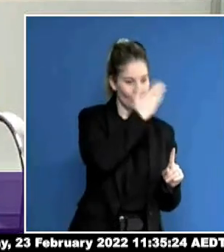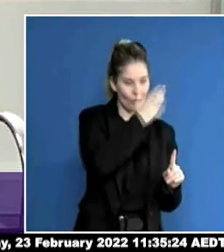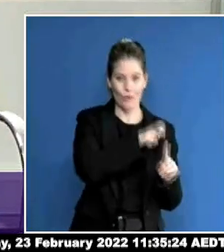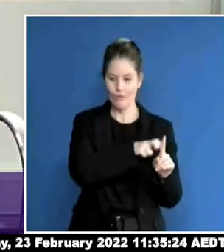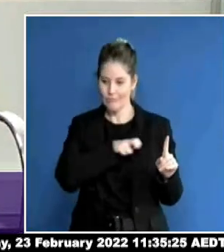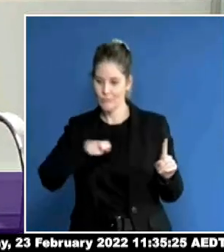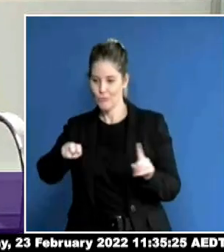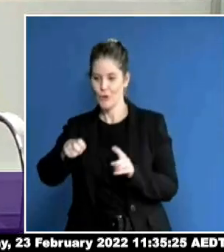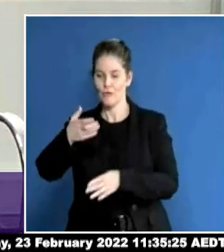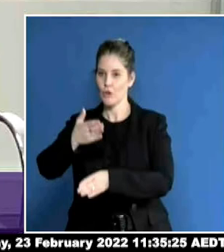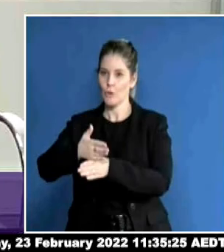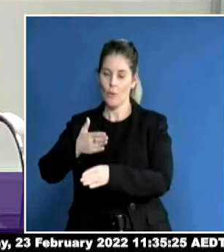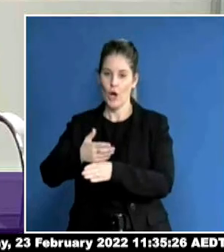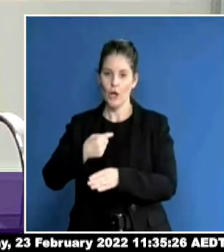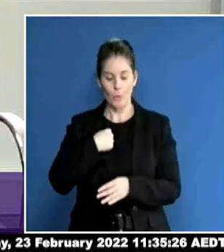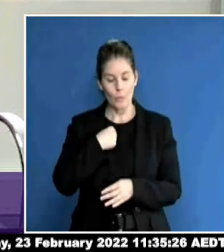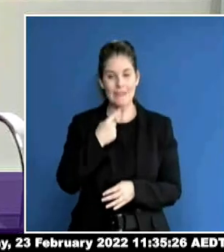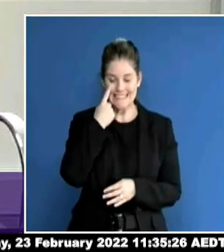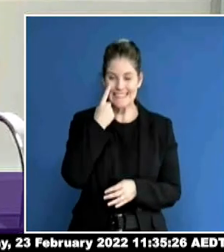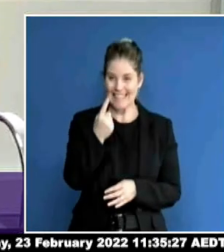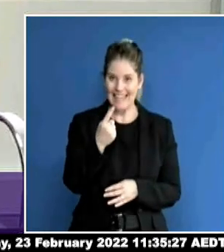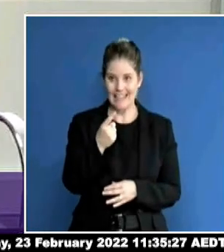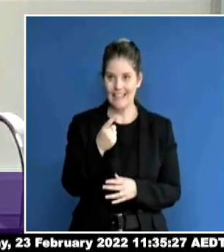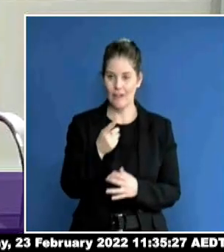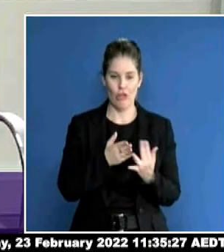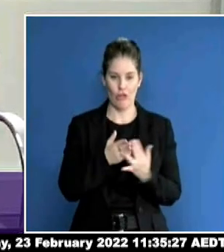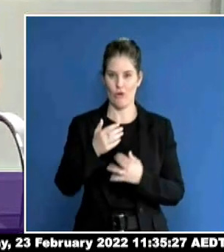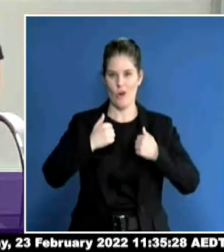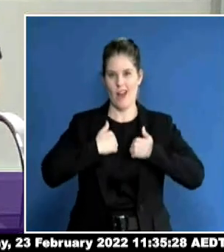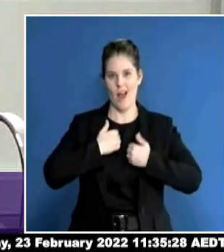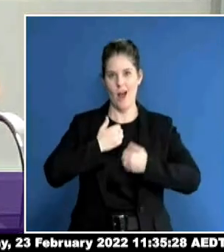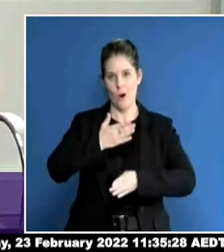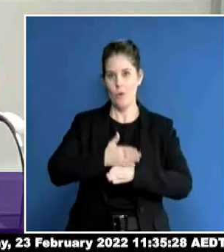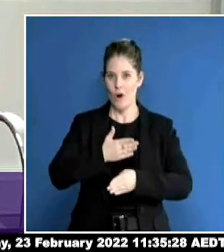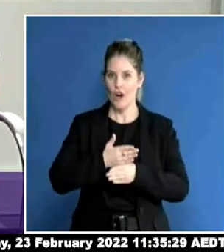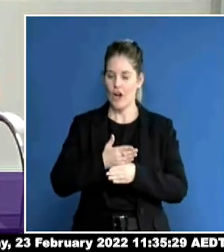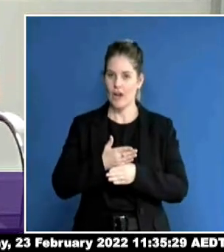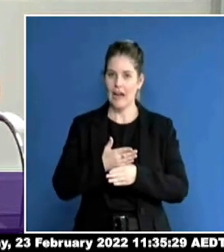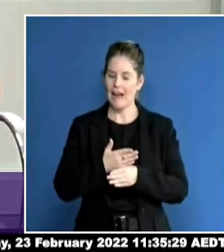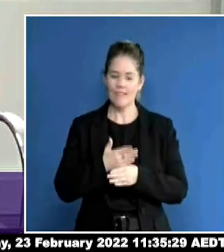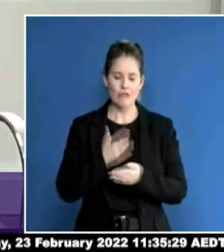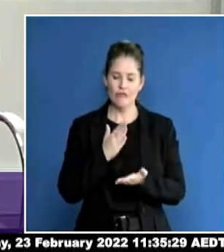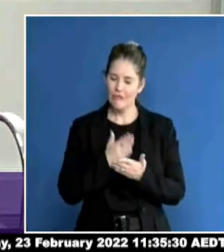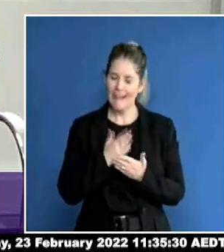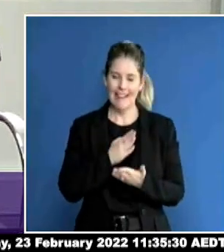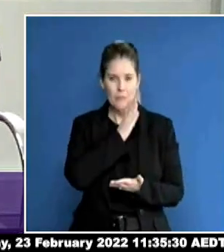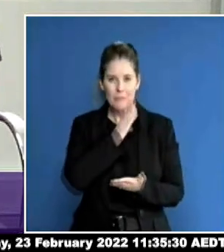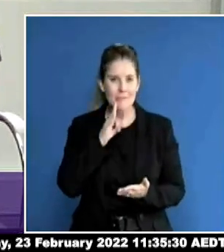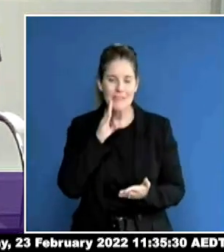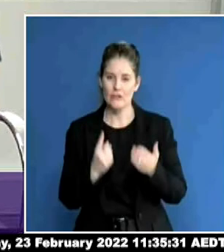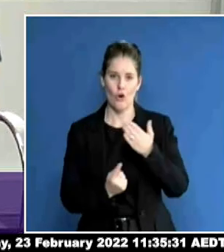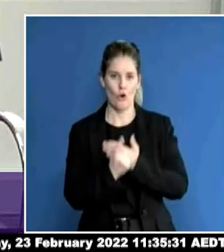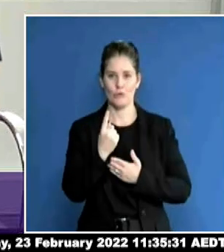well that there's a big missing opportunity for young disabled people to find apprenticeships and traineeships.